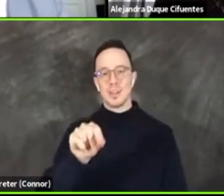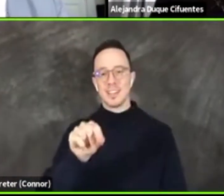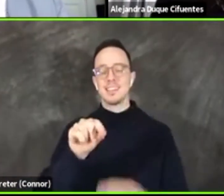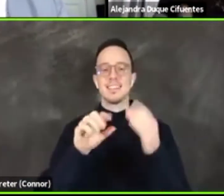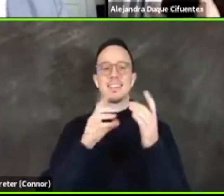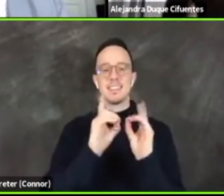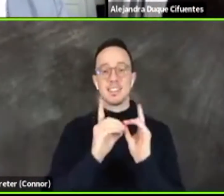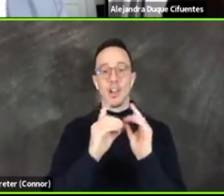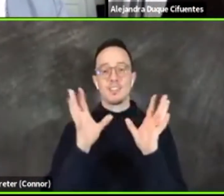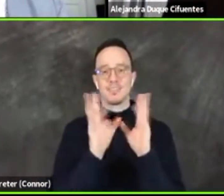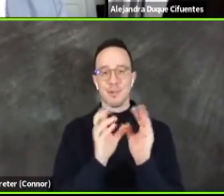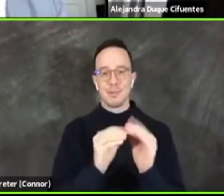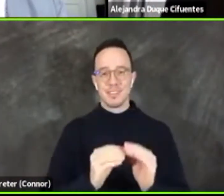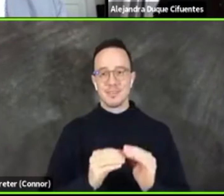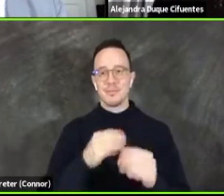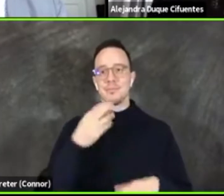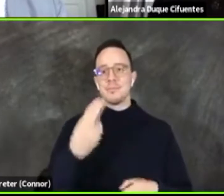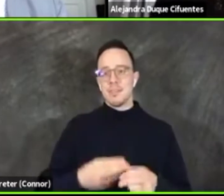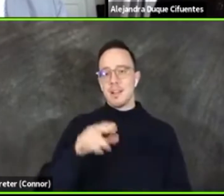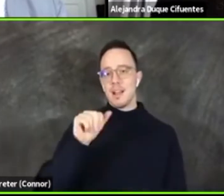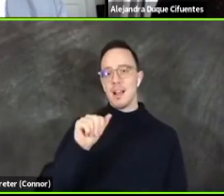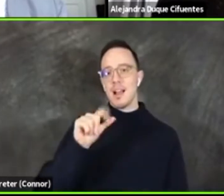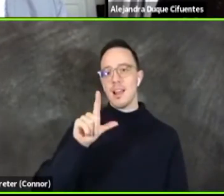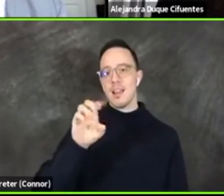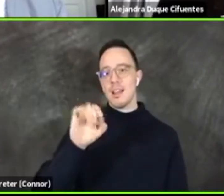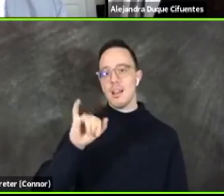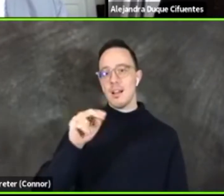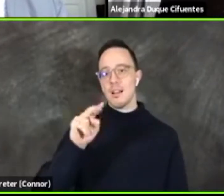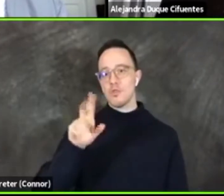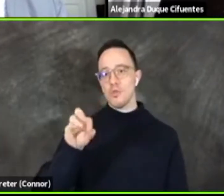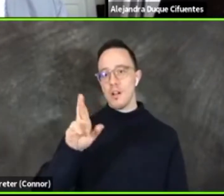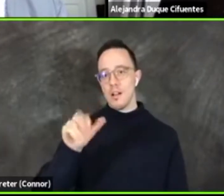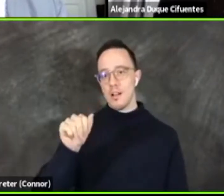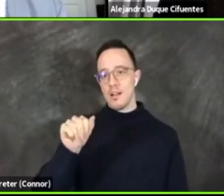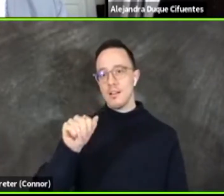MY NAME IS ALEJANDRA DUQUE CIFUENTES AND I AM THE EXECUTIVE DIRECTOR OF DANCE/NYC